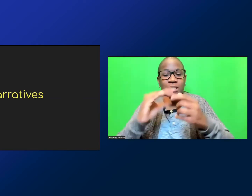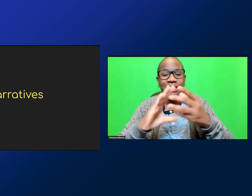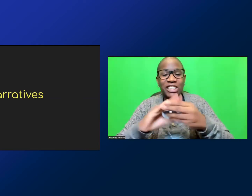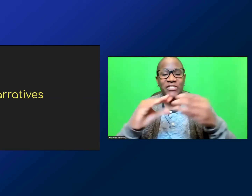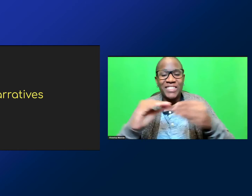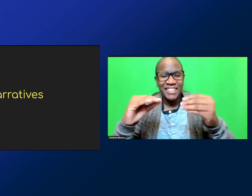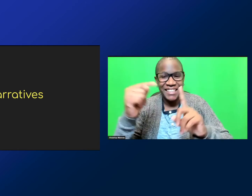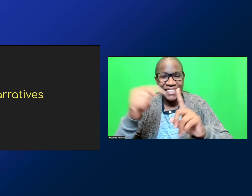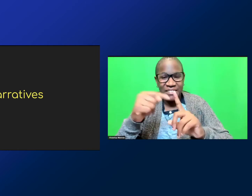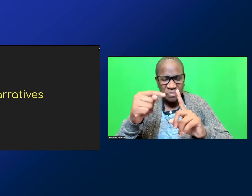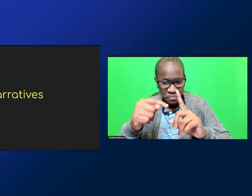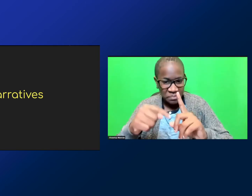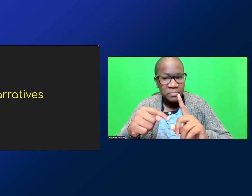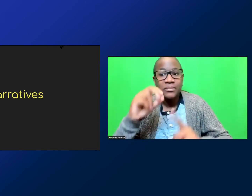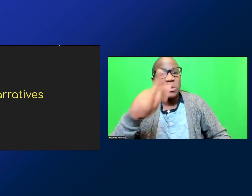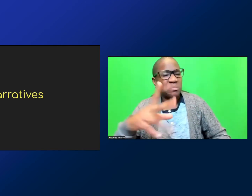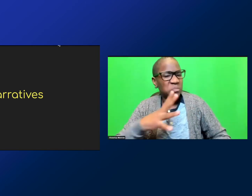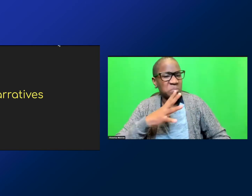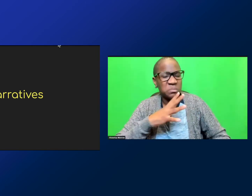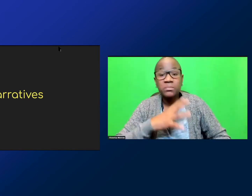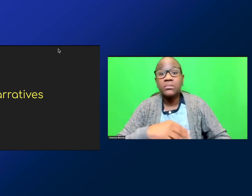any ideas about who or what children literature commonly centers